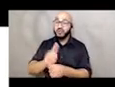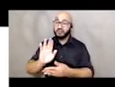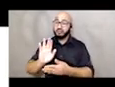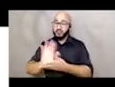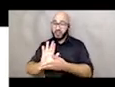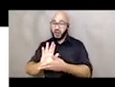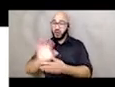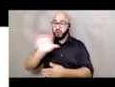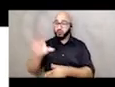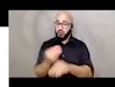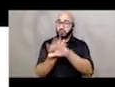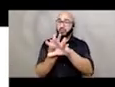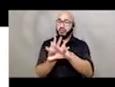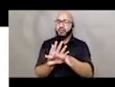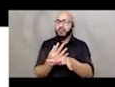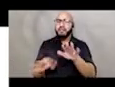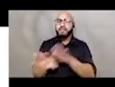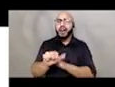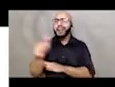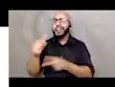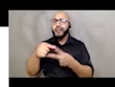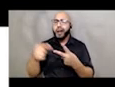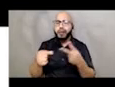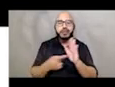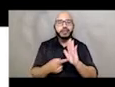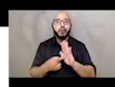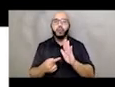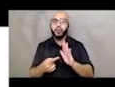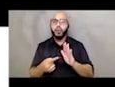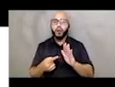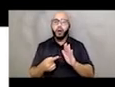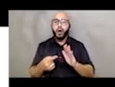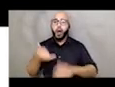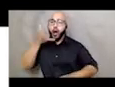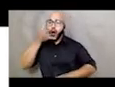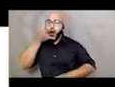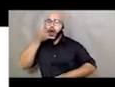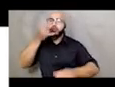Maybe explore calling in and seeing if that's OK.